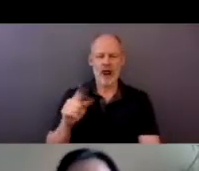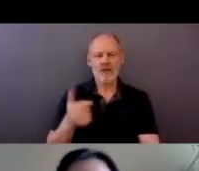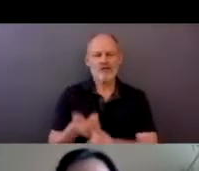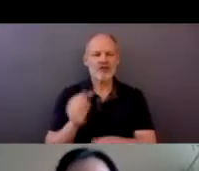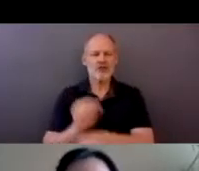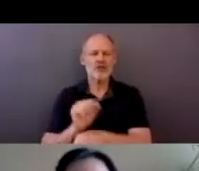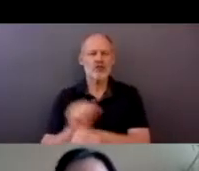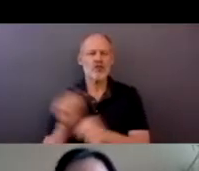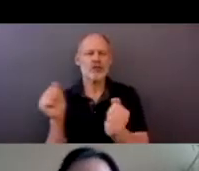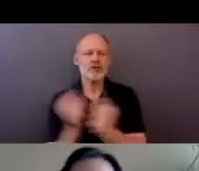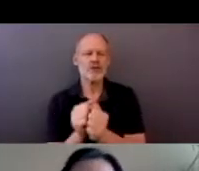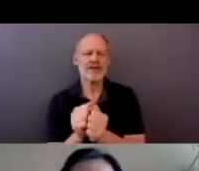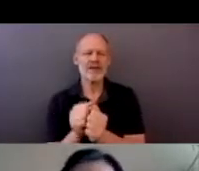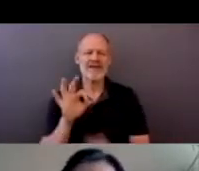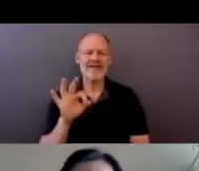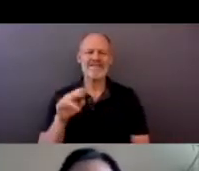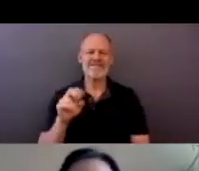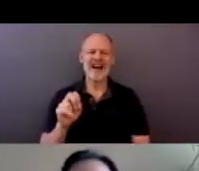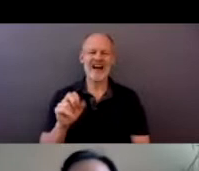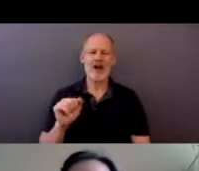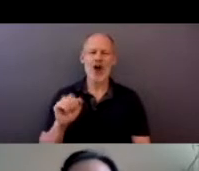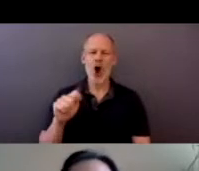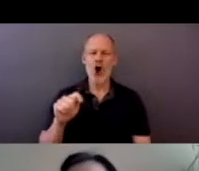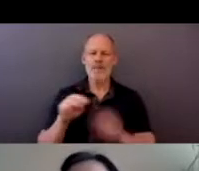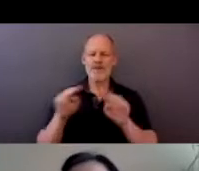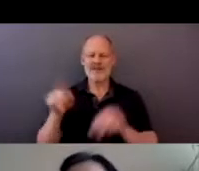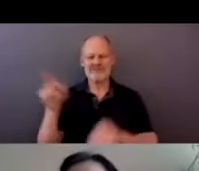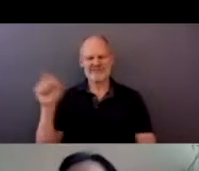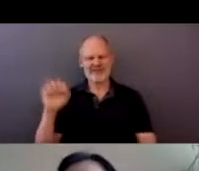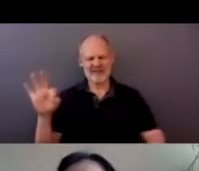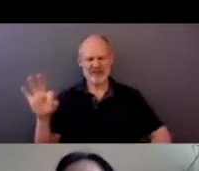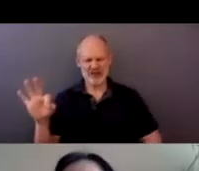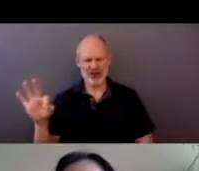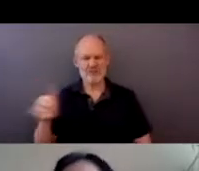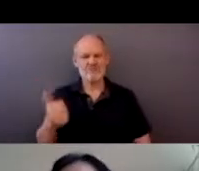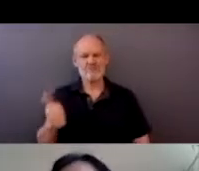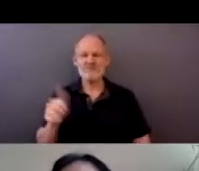Arts Museums of San Francisco where she helps develop and run Access Programs